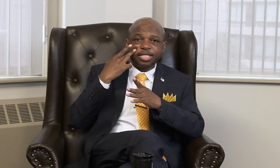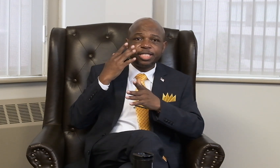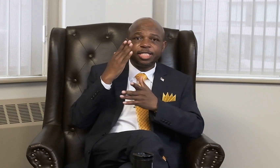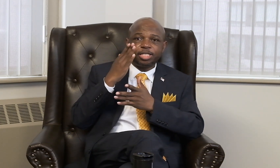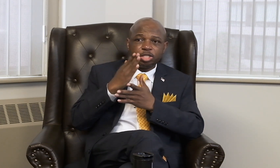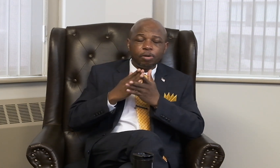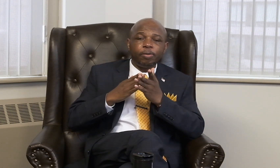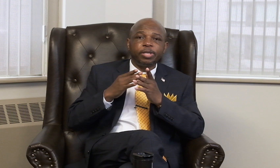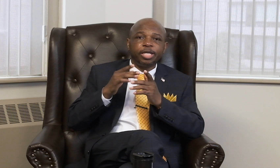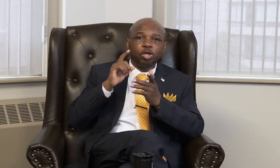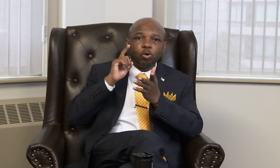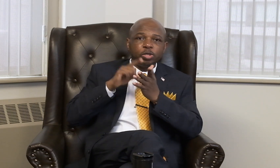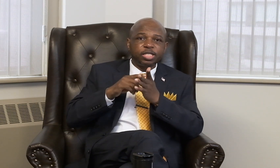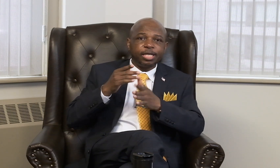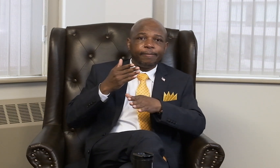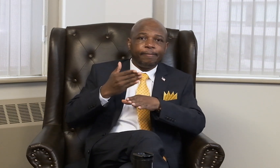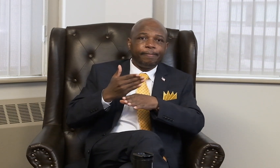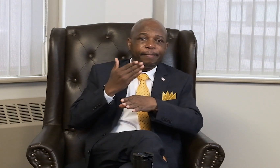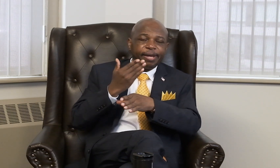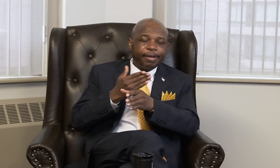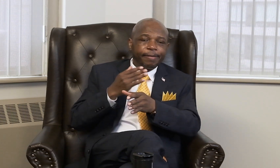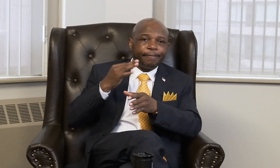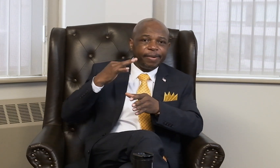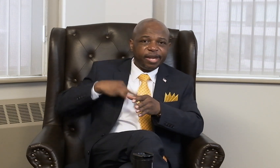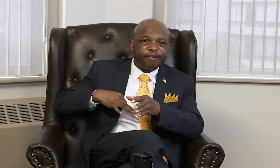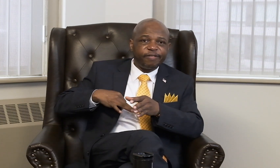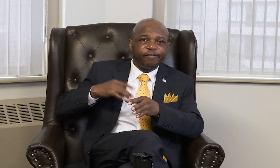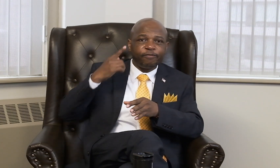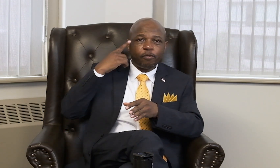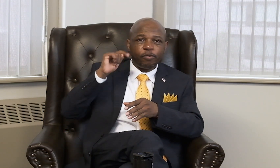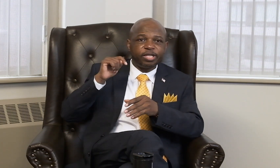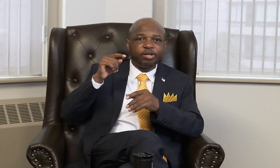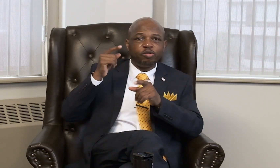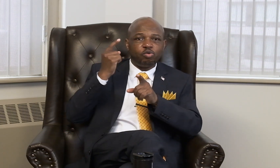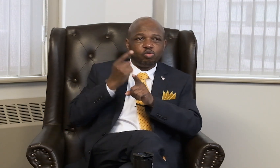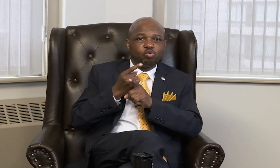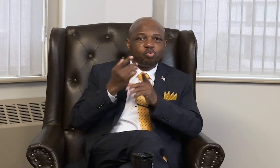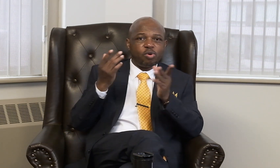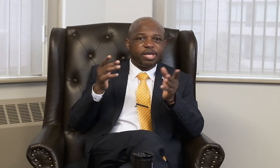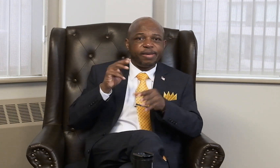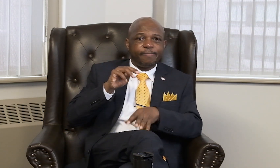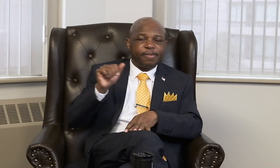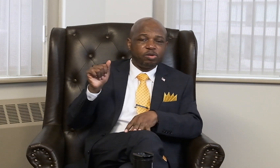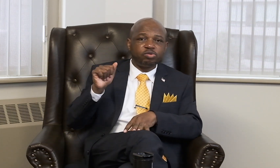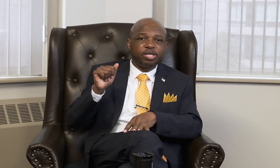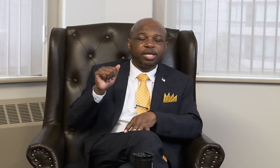I am starting to see improvements and benefits of it here in Massachusetts.